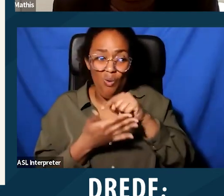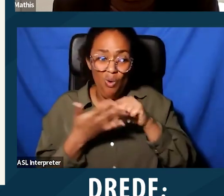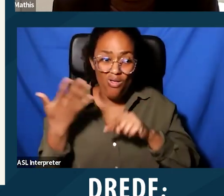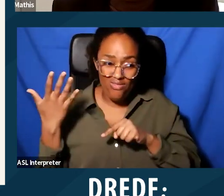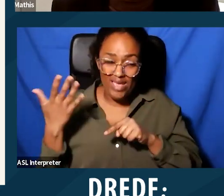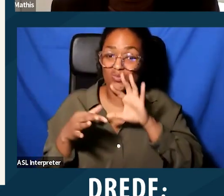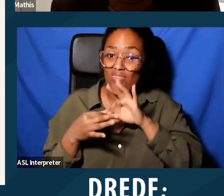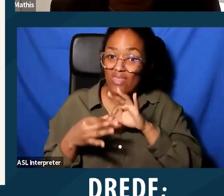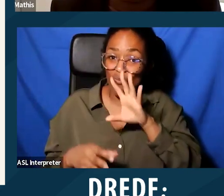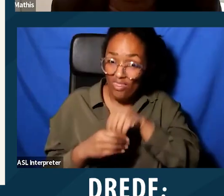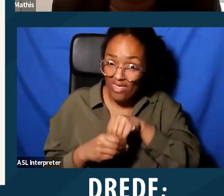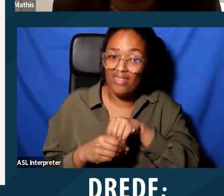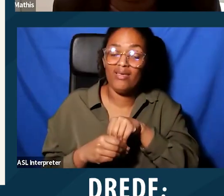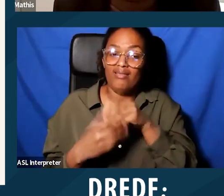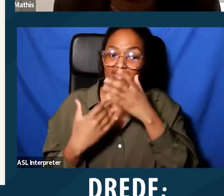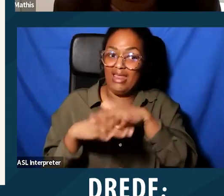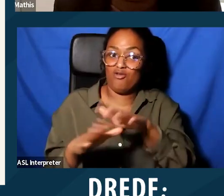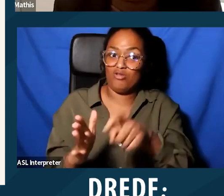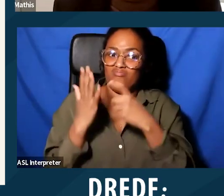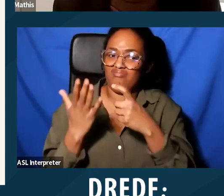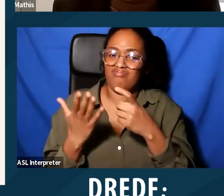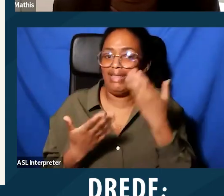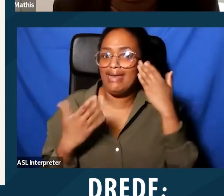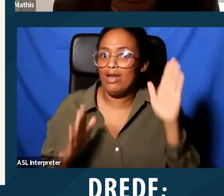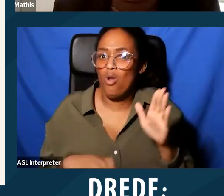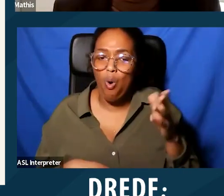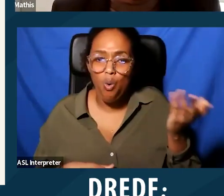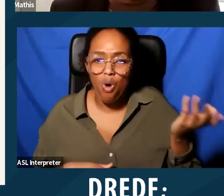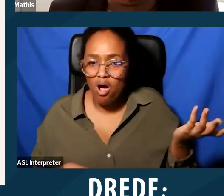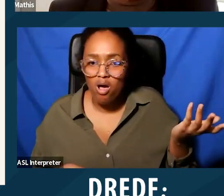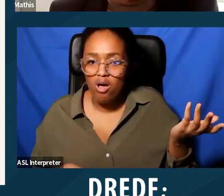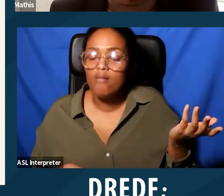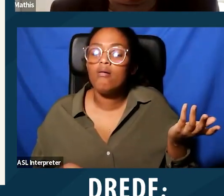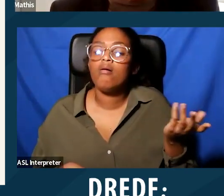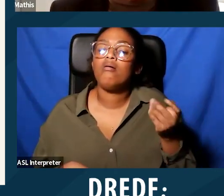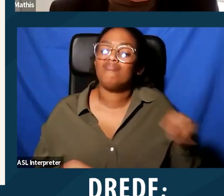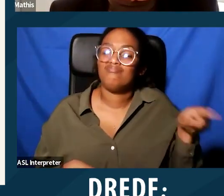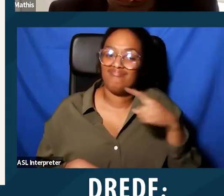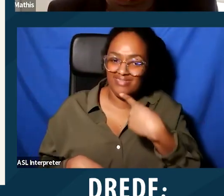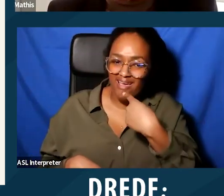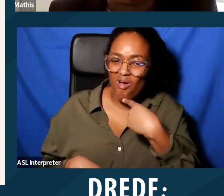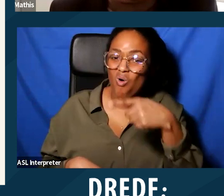they took federal money, that they had to do the things that the integration provisions say.